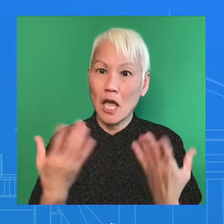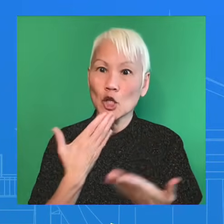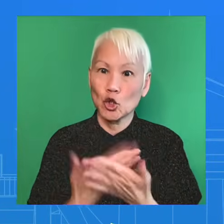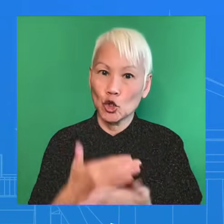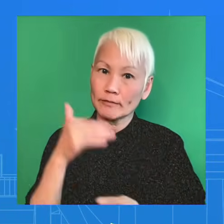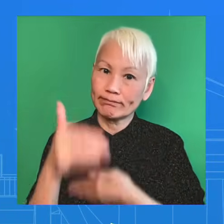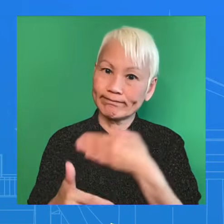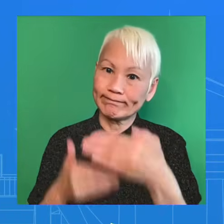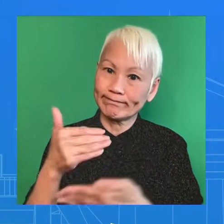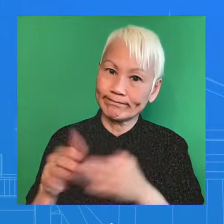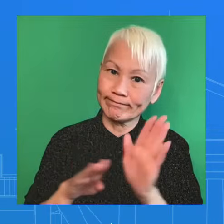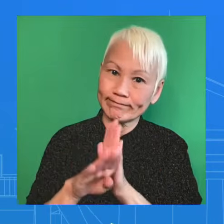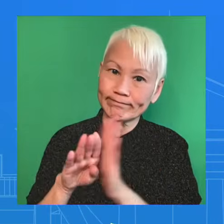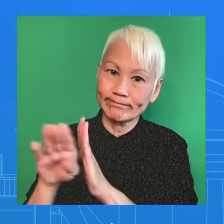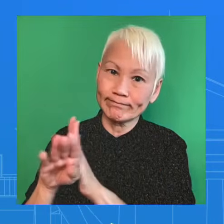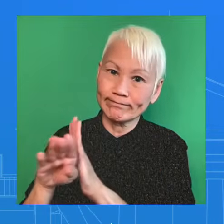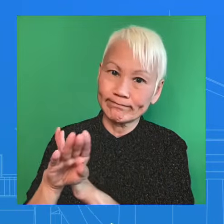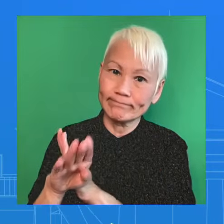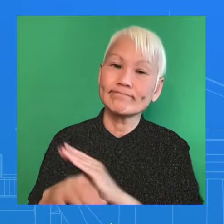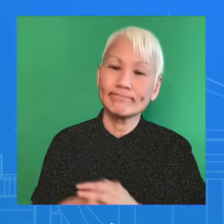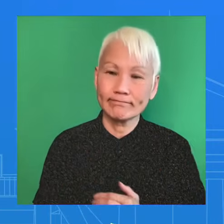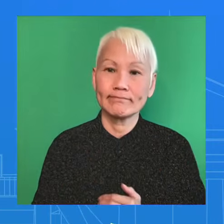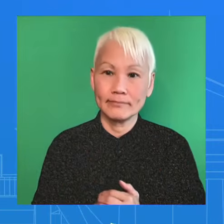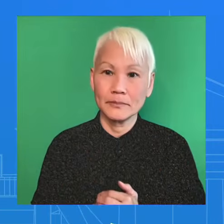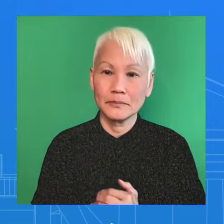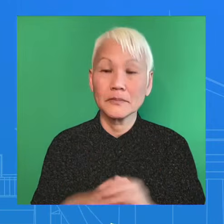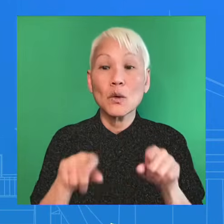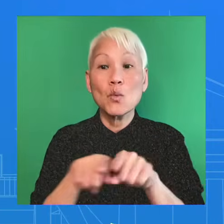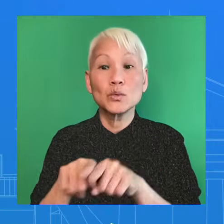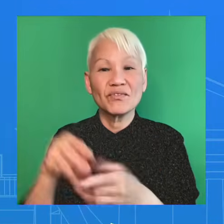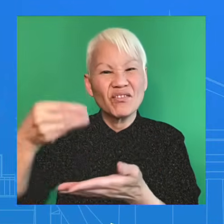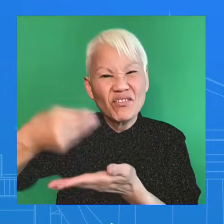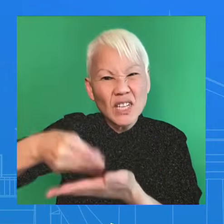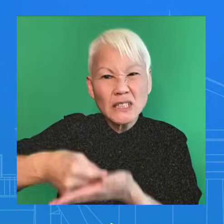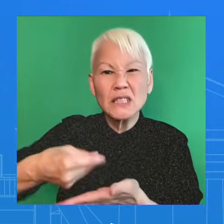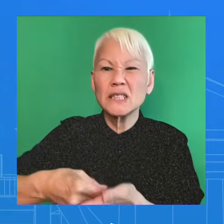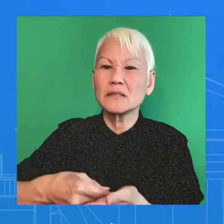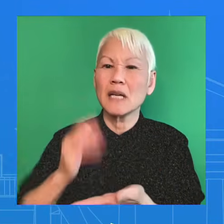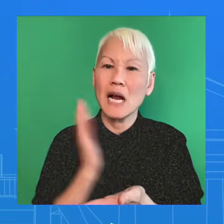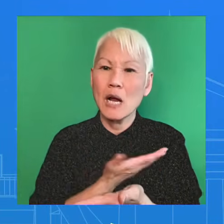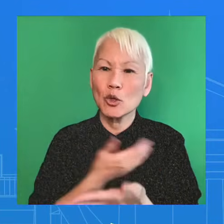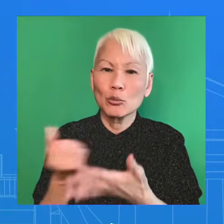and all of the historic pieces of legislation that the President was able to do just the last two years.